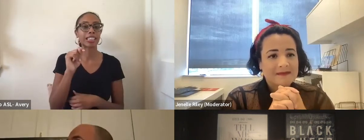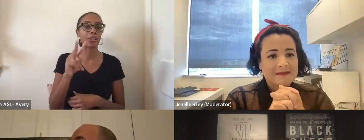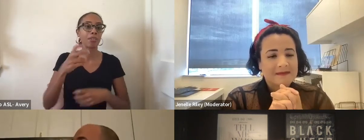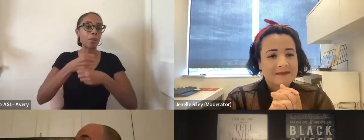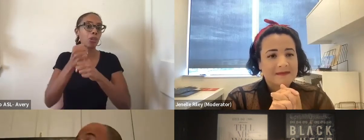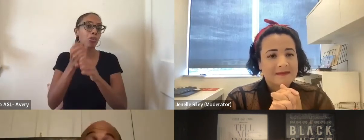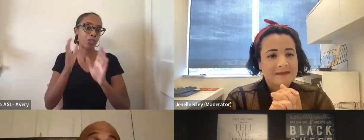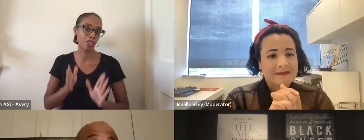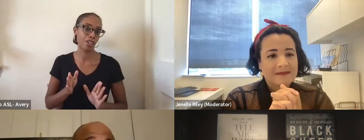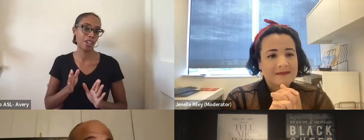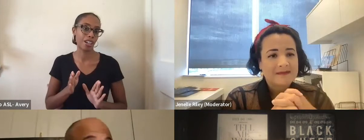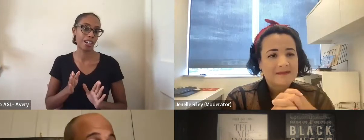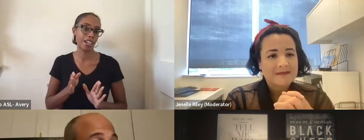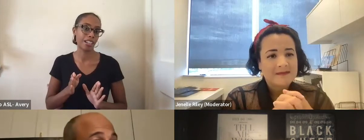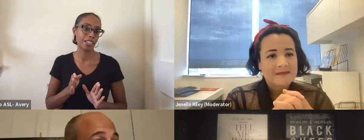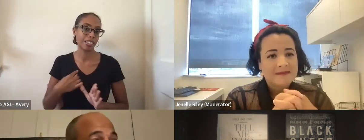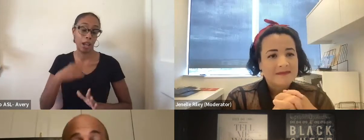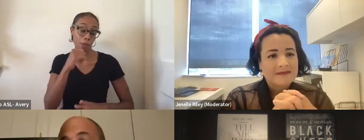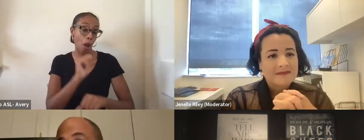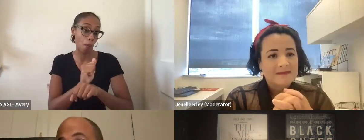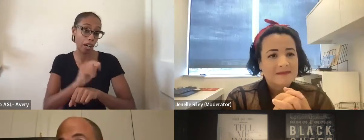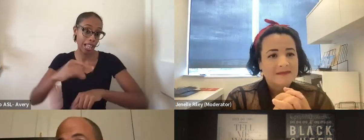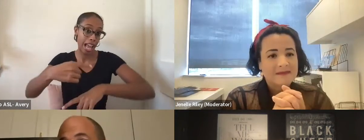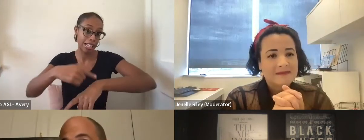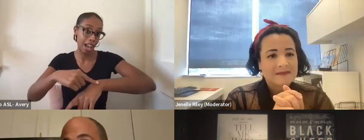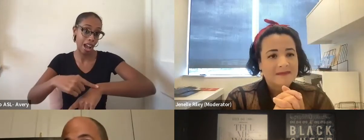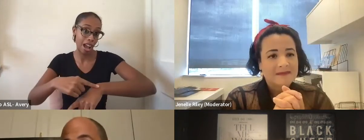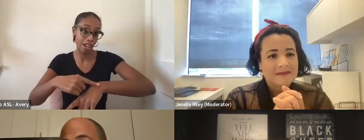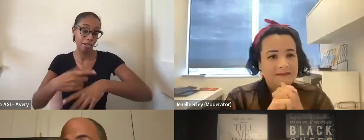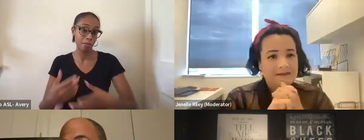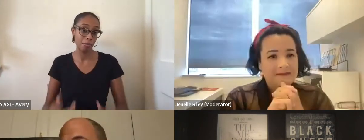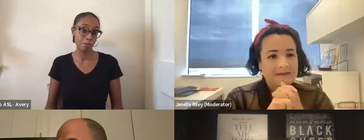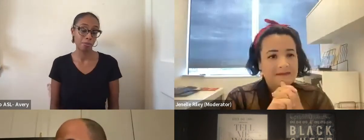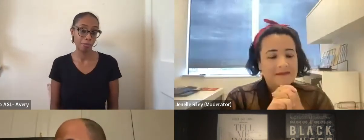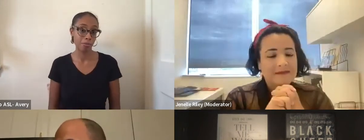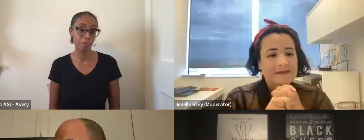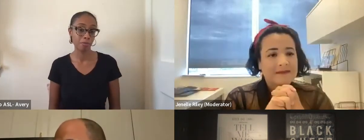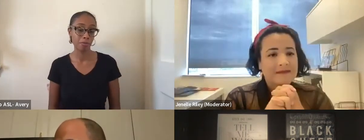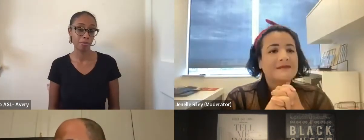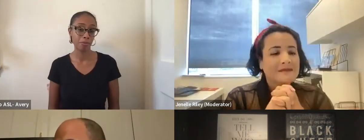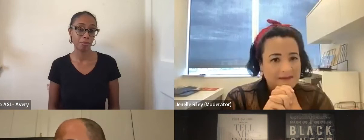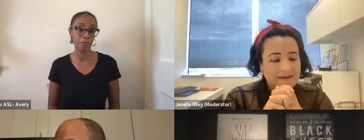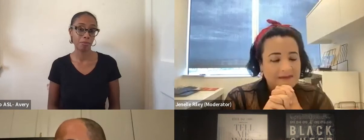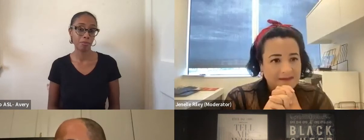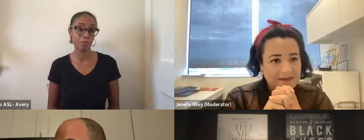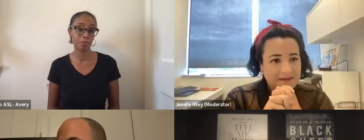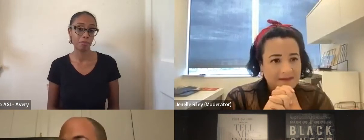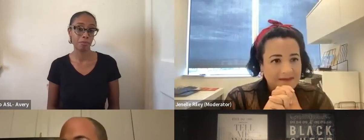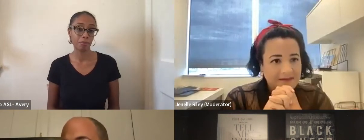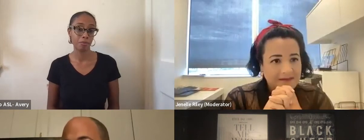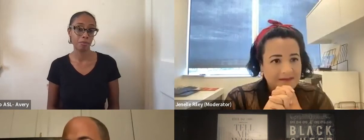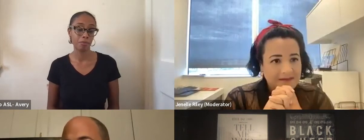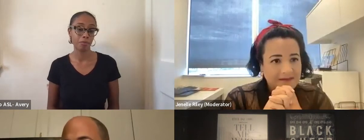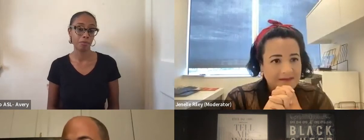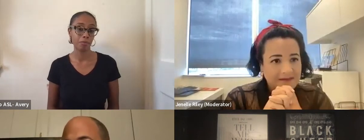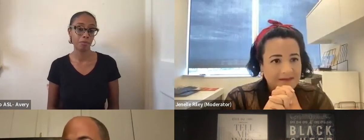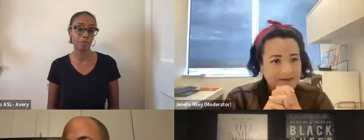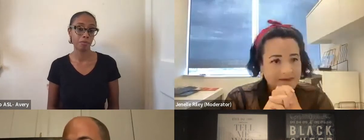So I sort of ended up sort of curiously kind of traveling through London, Kensington Palace and what